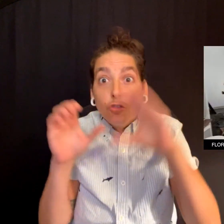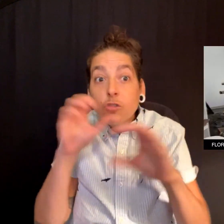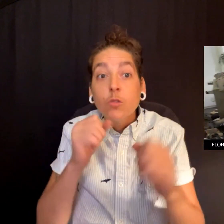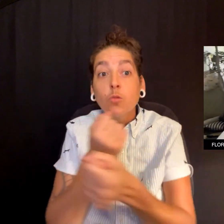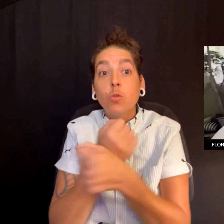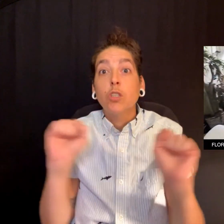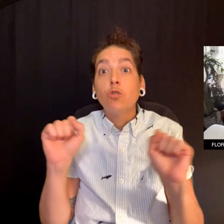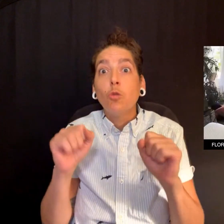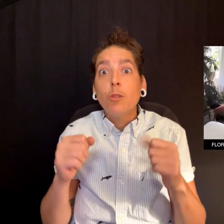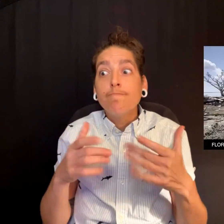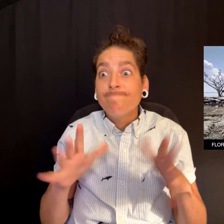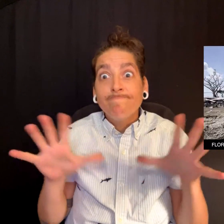efforts are ongoing.